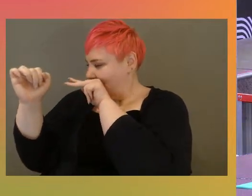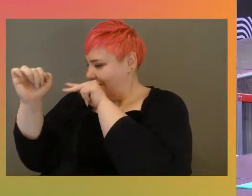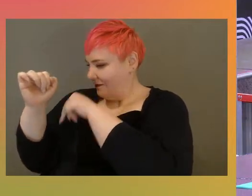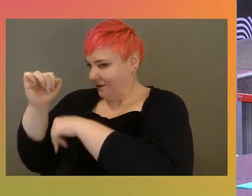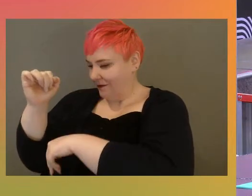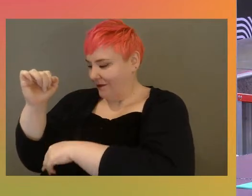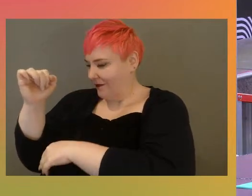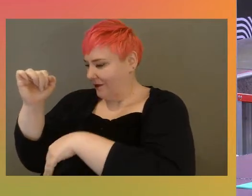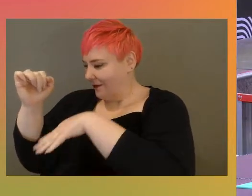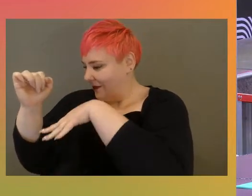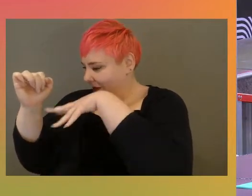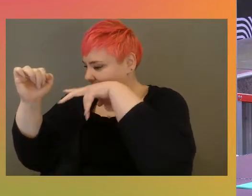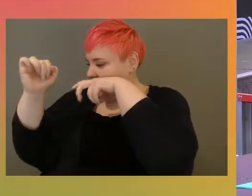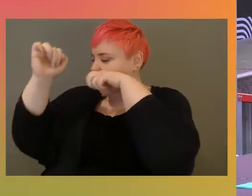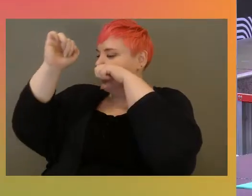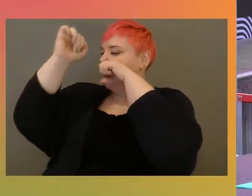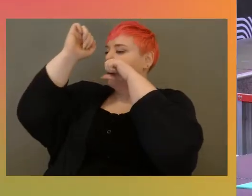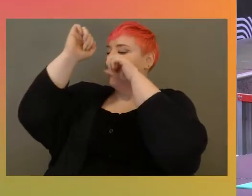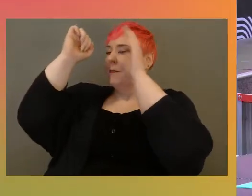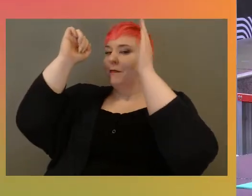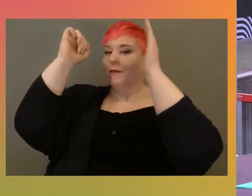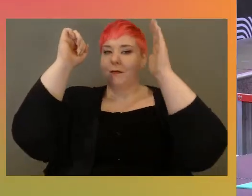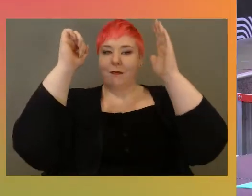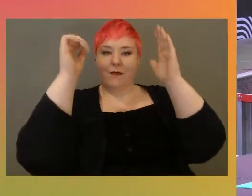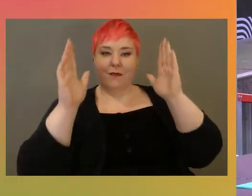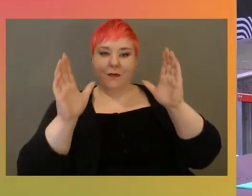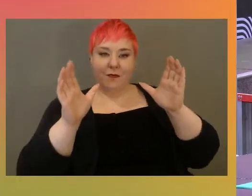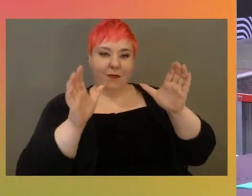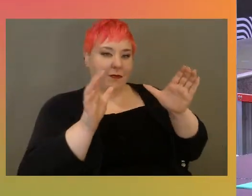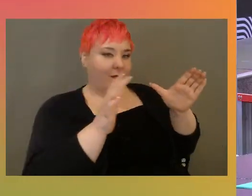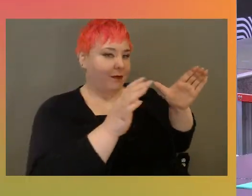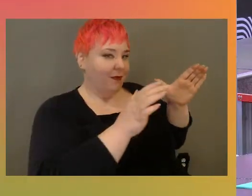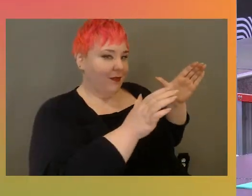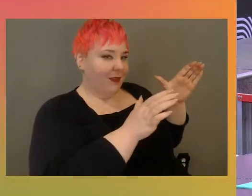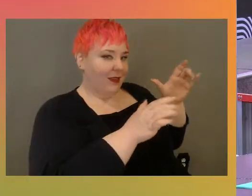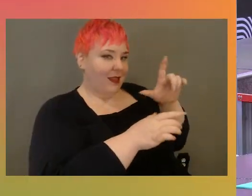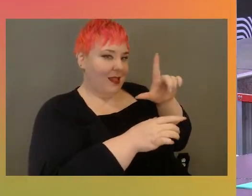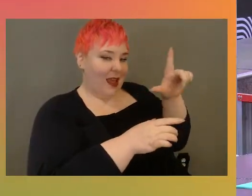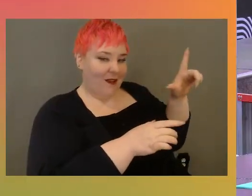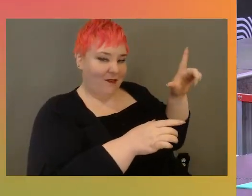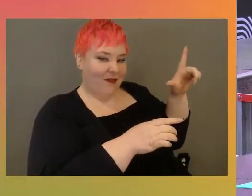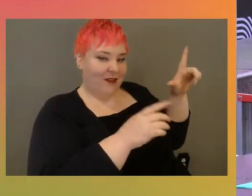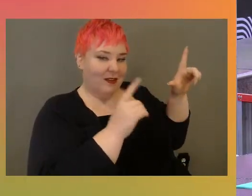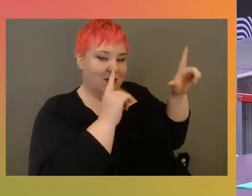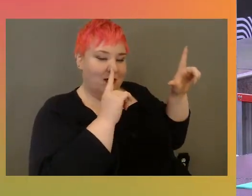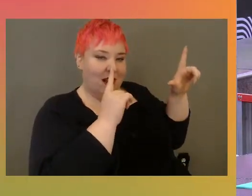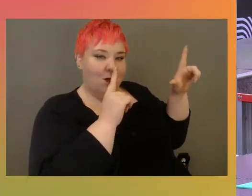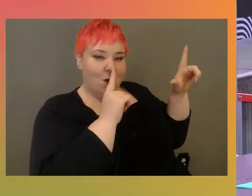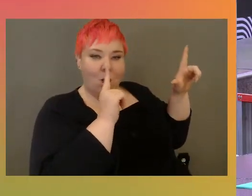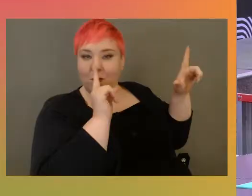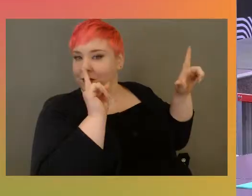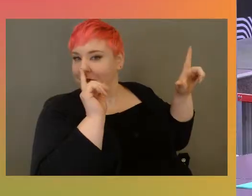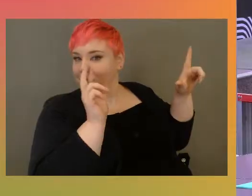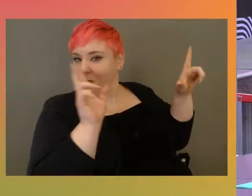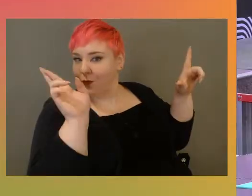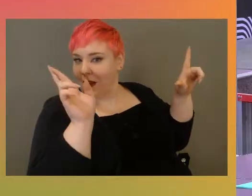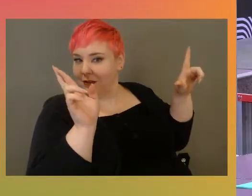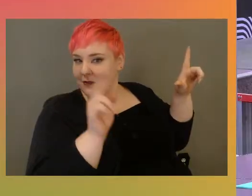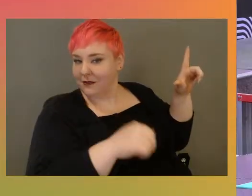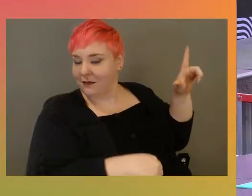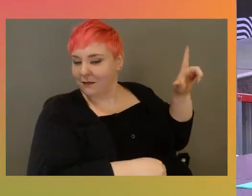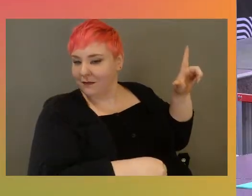AND LOOK AT YOUR HANDS.